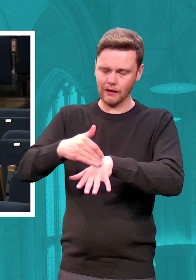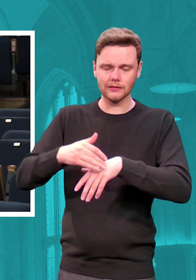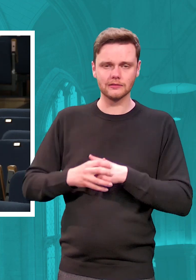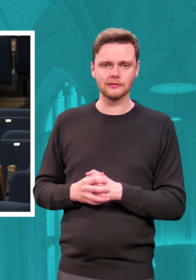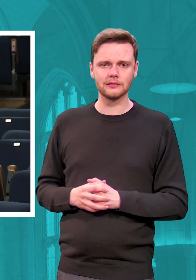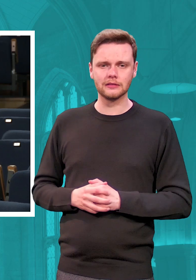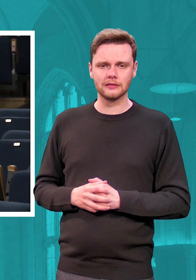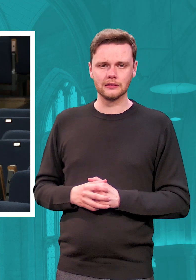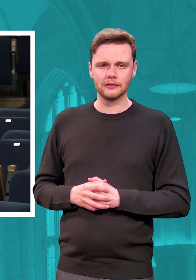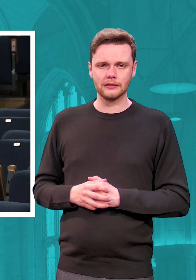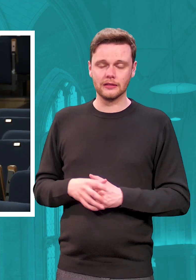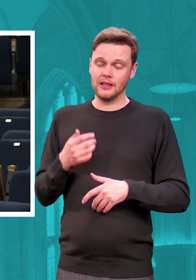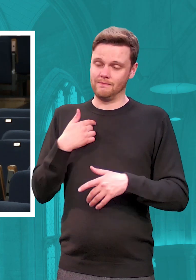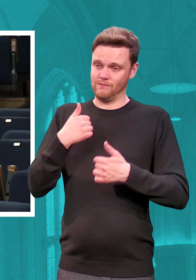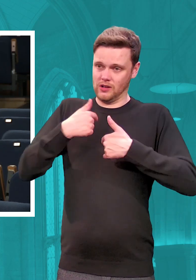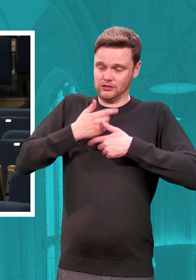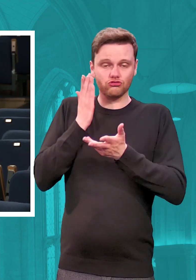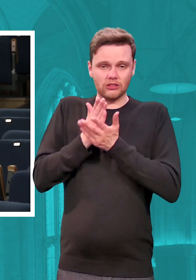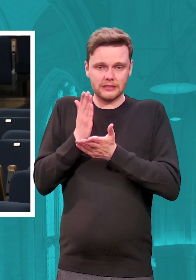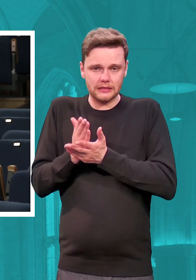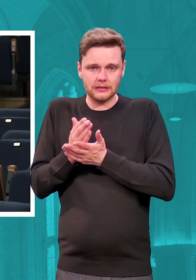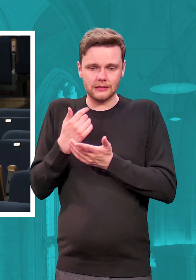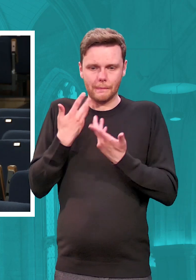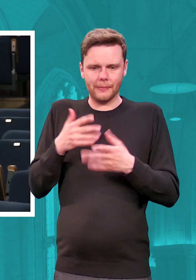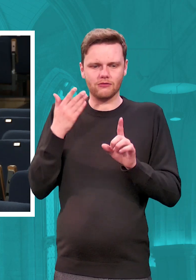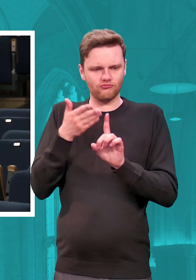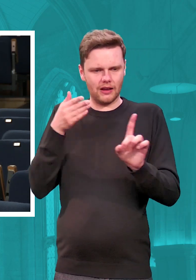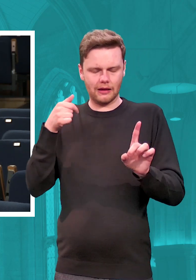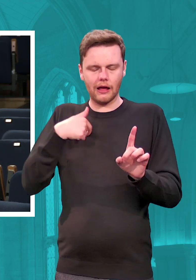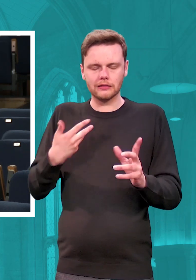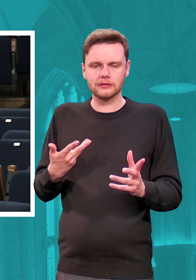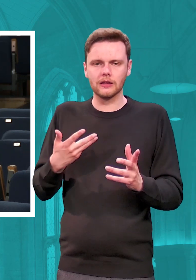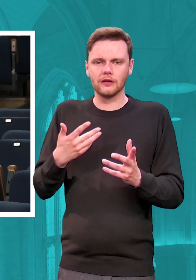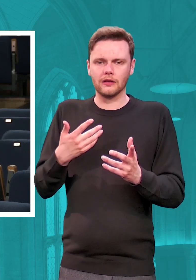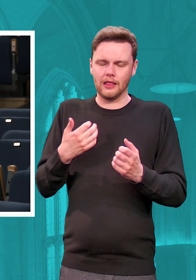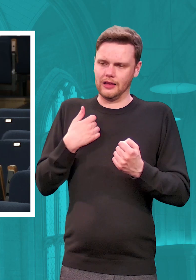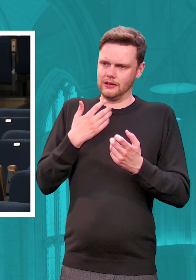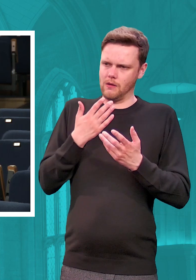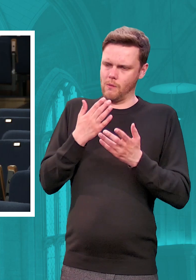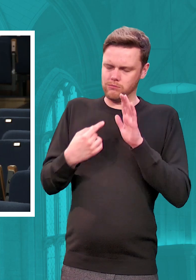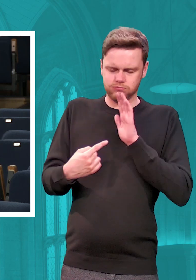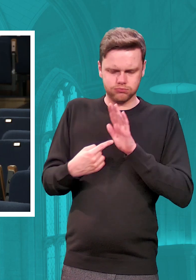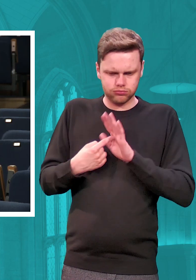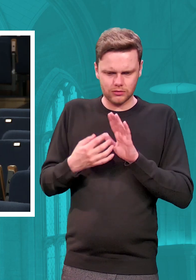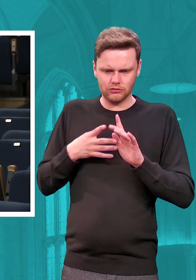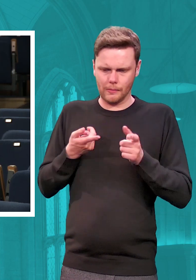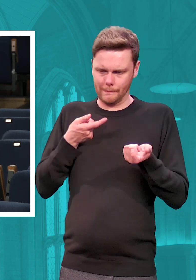Of course, as Trustees, we recognise that it's critical for us to manage our finances